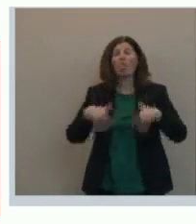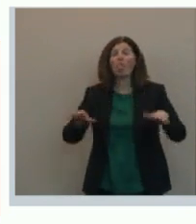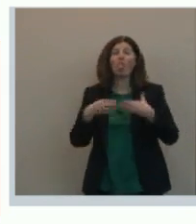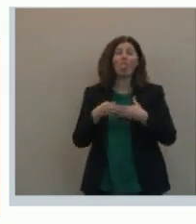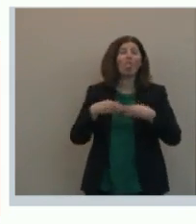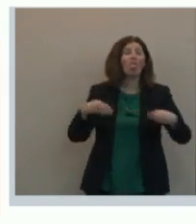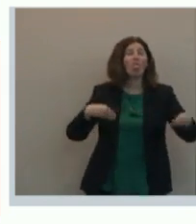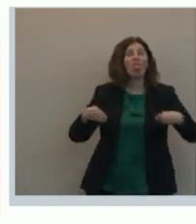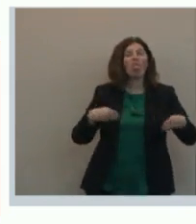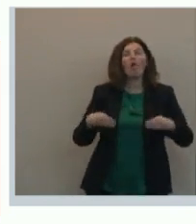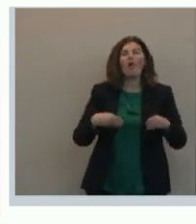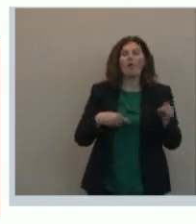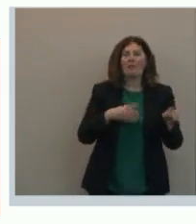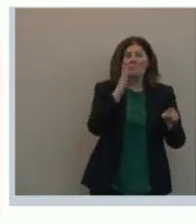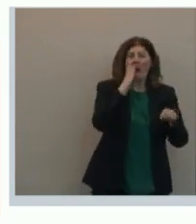LESS PEOPLE WAY TO GET SICK.